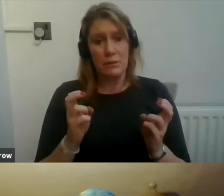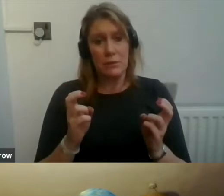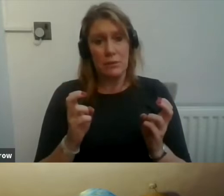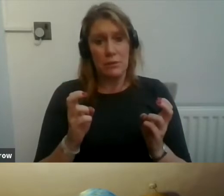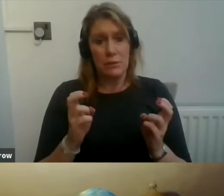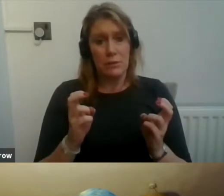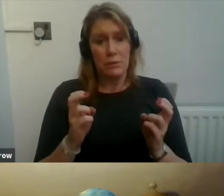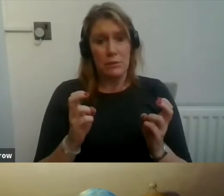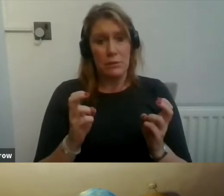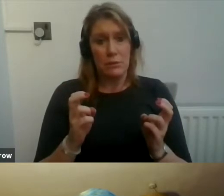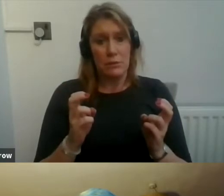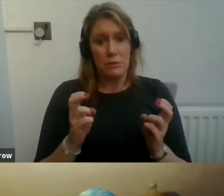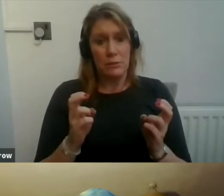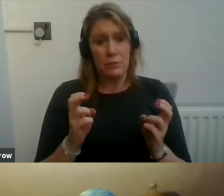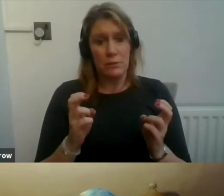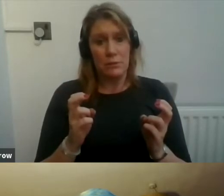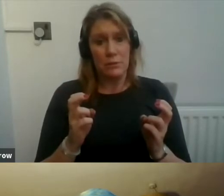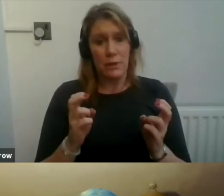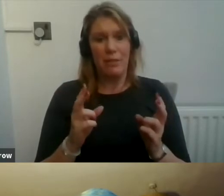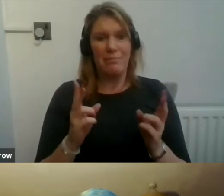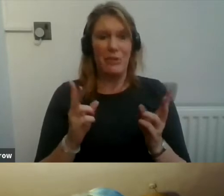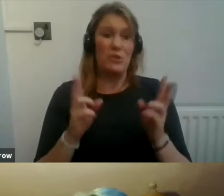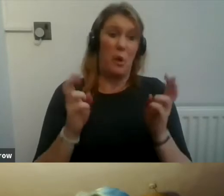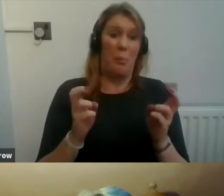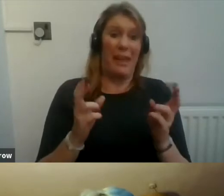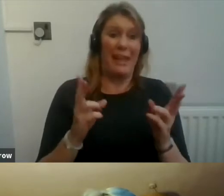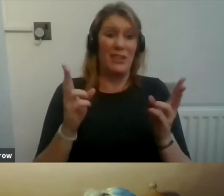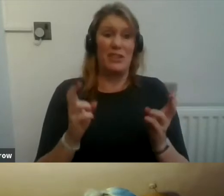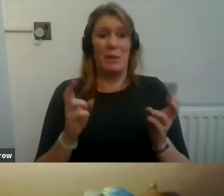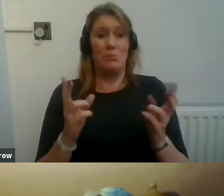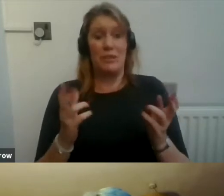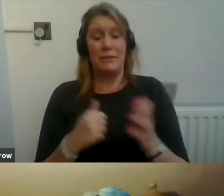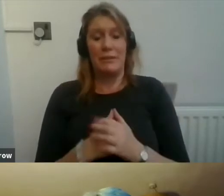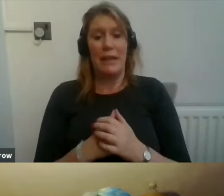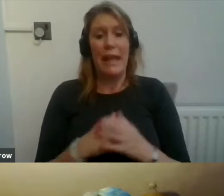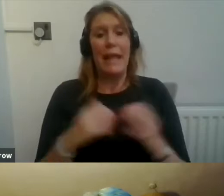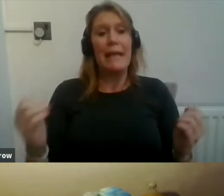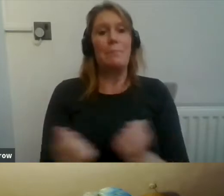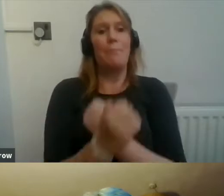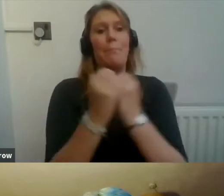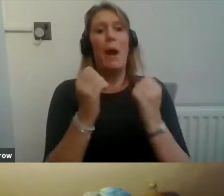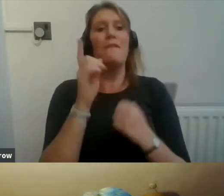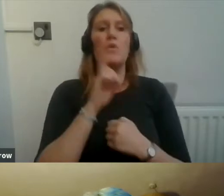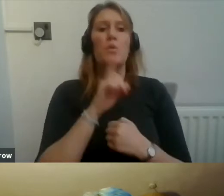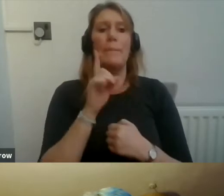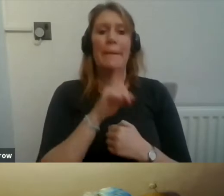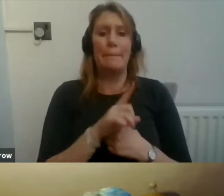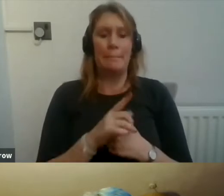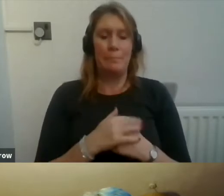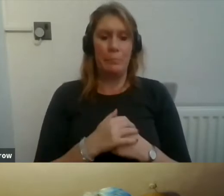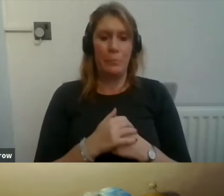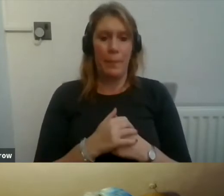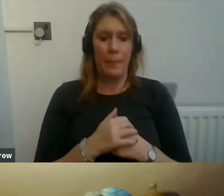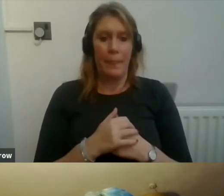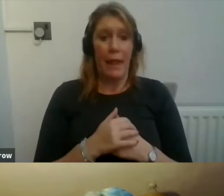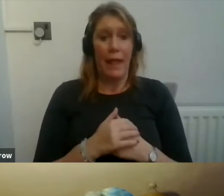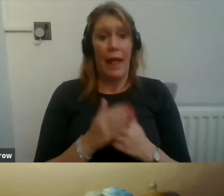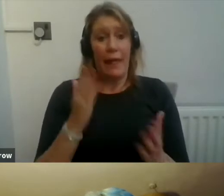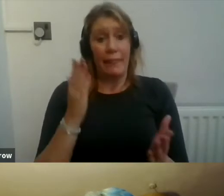not the topping, I suppose it could be the topping, is powerful women and that's exactly what we've been talking about this